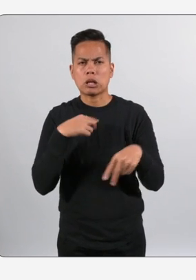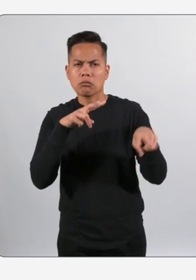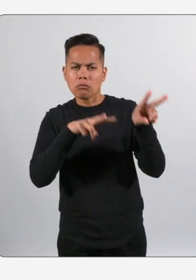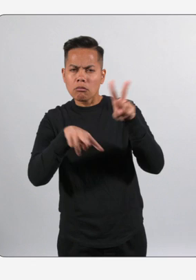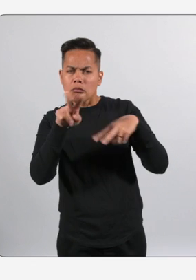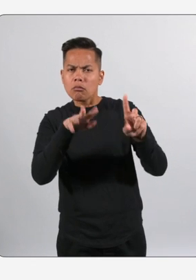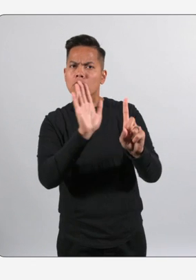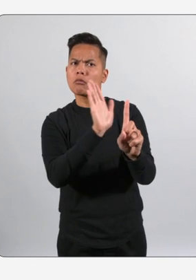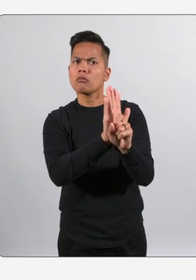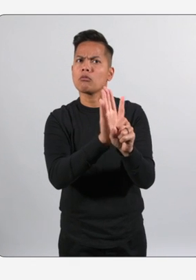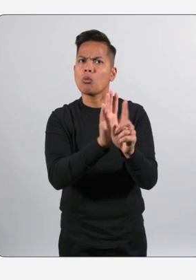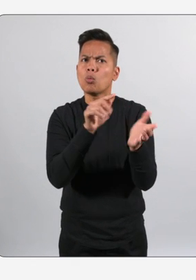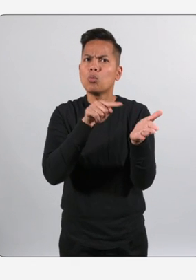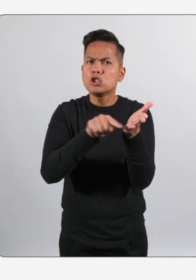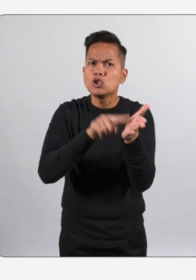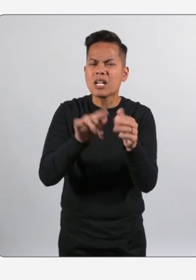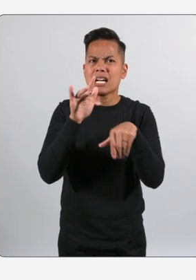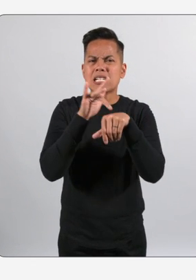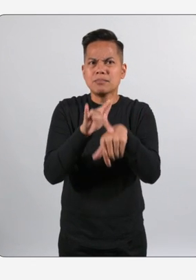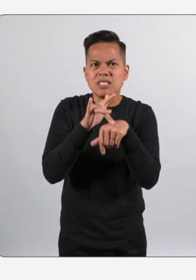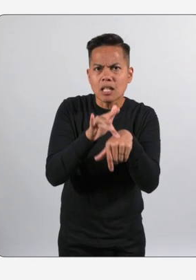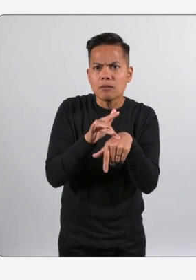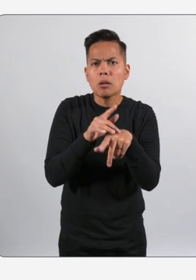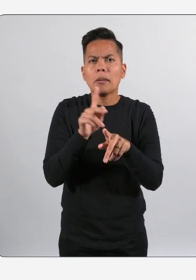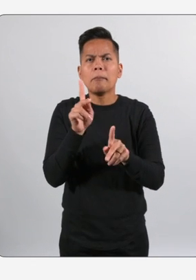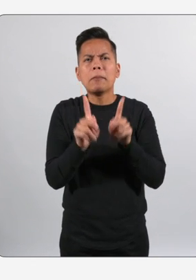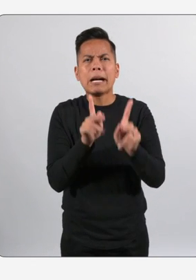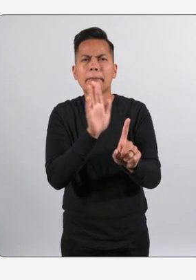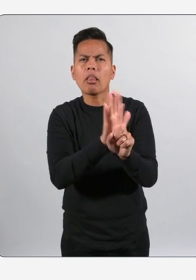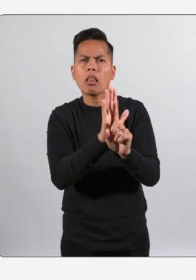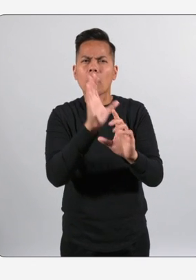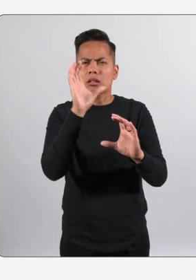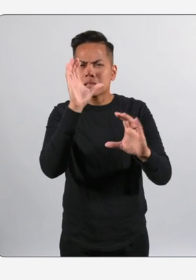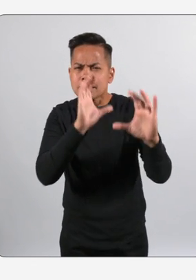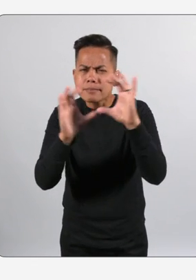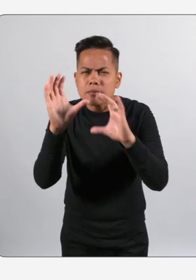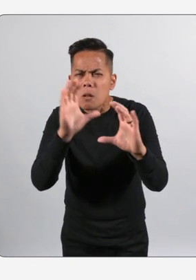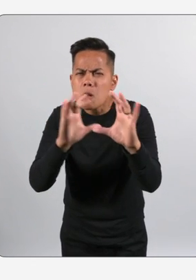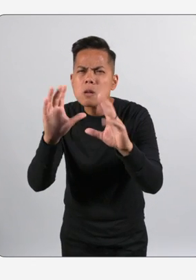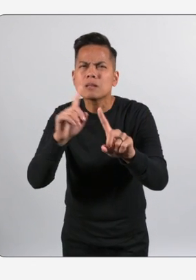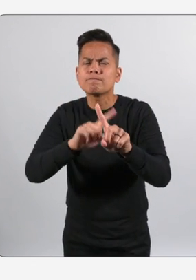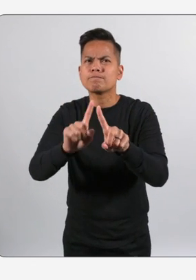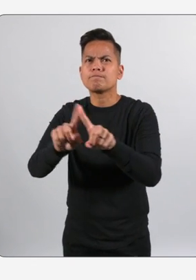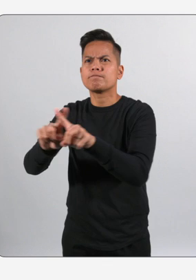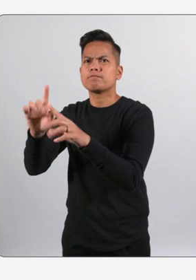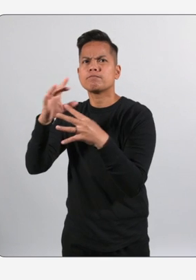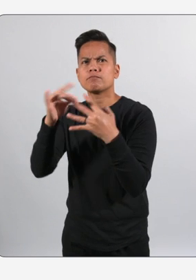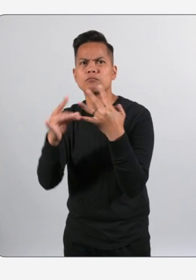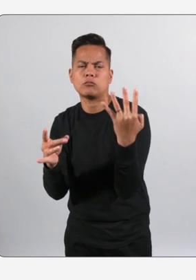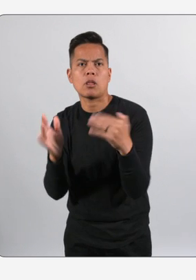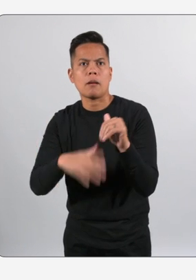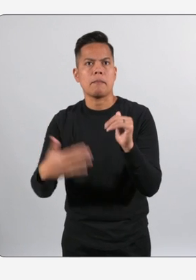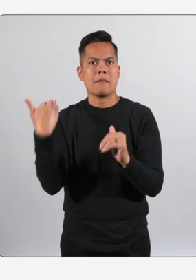obsession" as people explore and evaluate the options more than ever before. Three quarters of consumers say